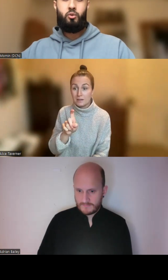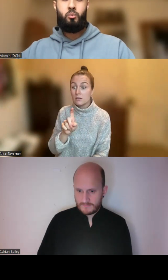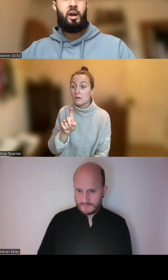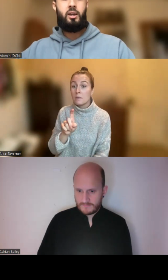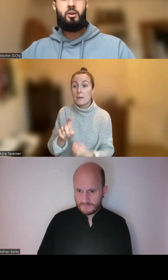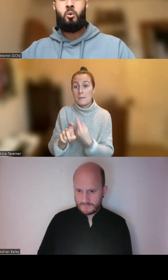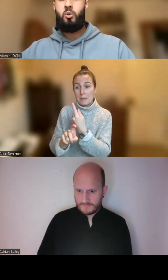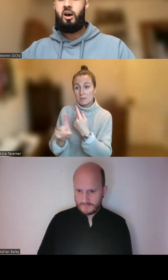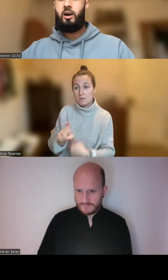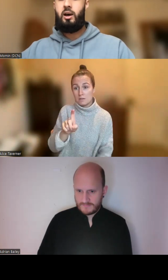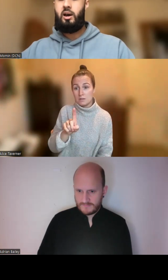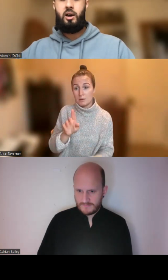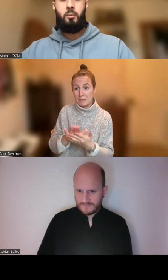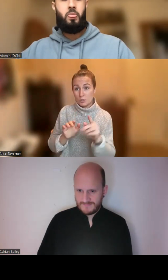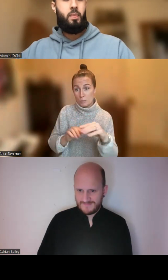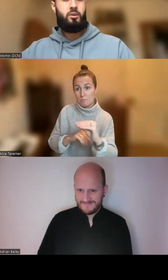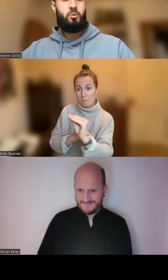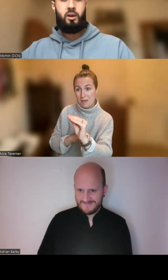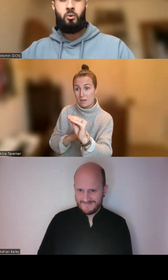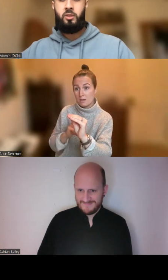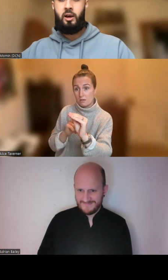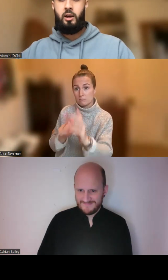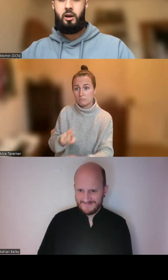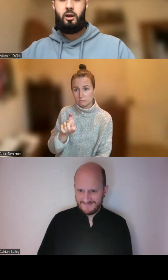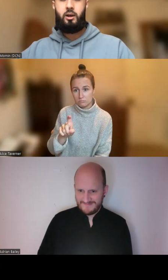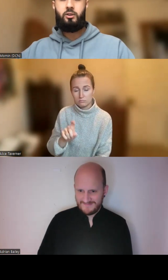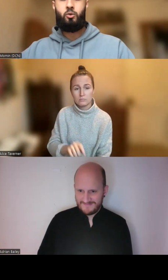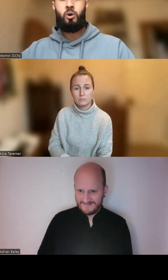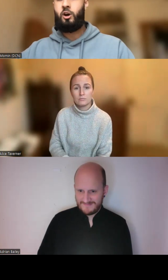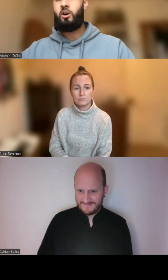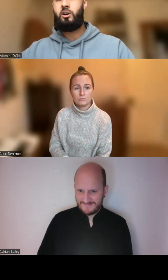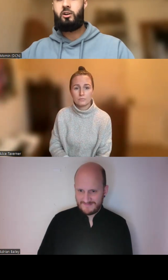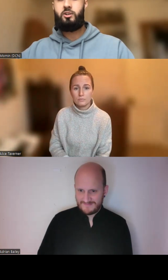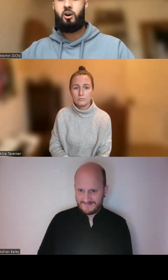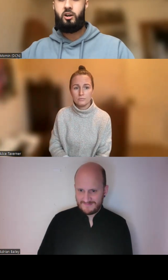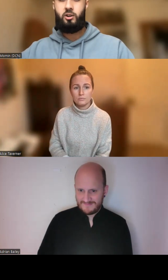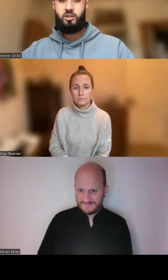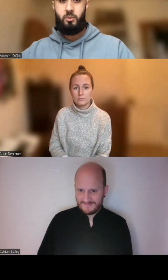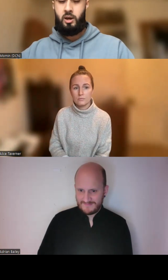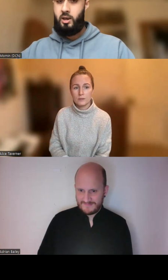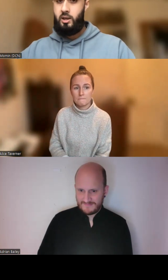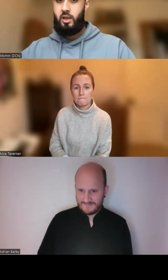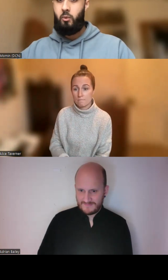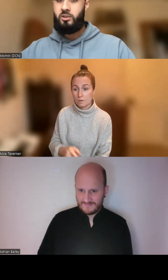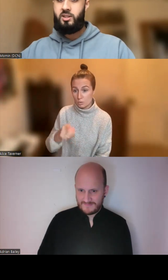You might know that you want to target a customer that wants